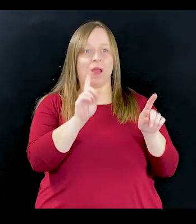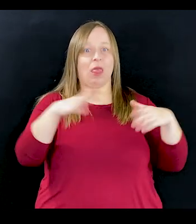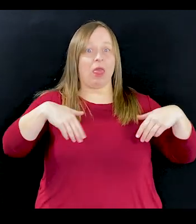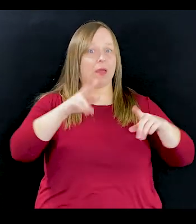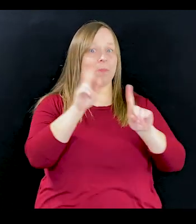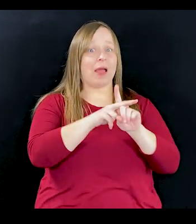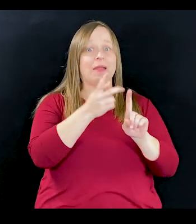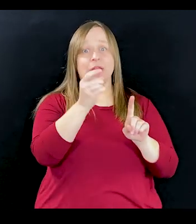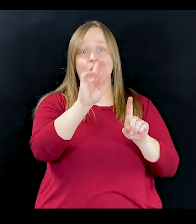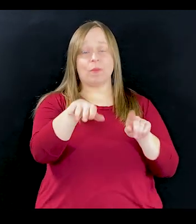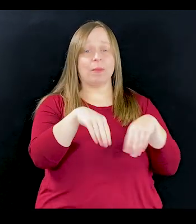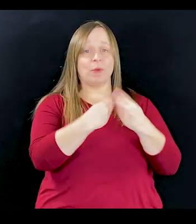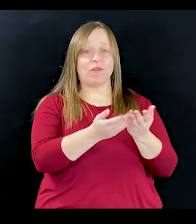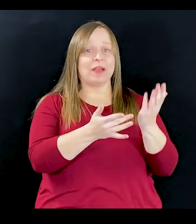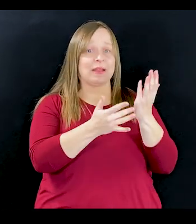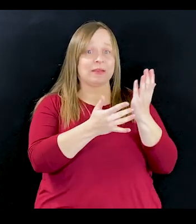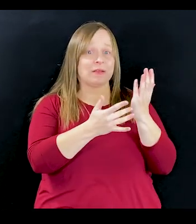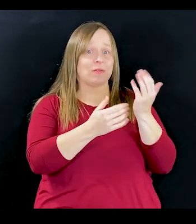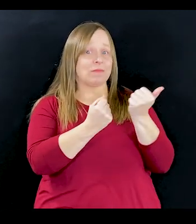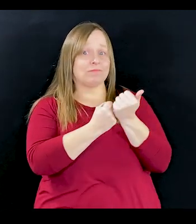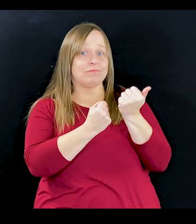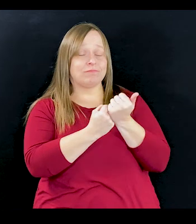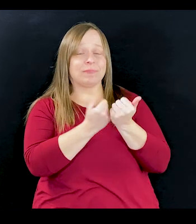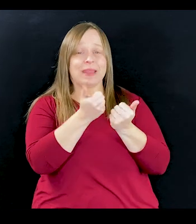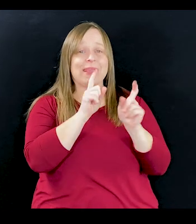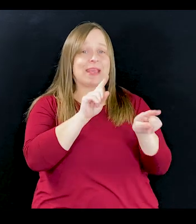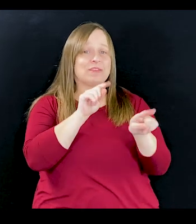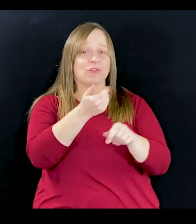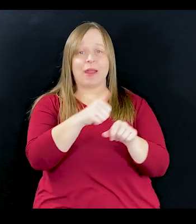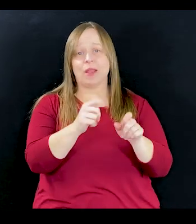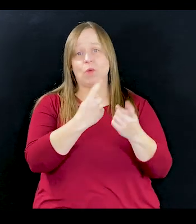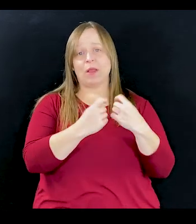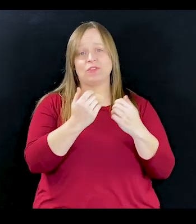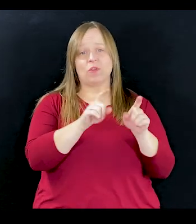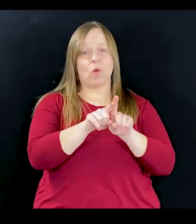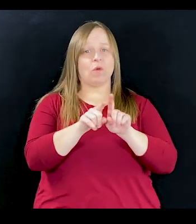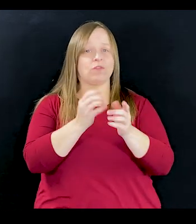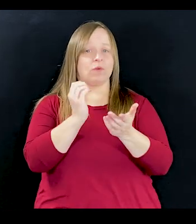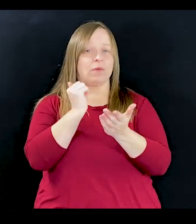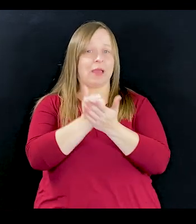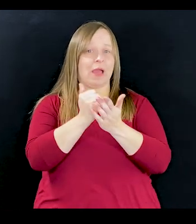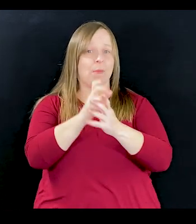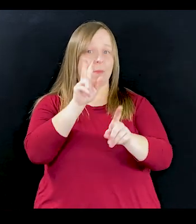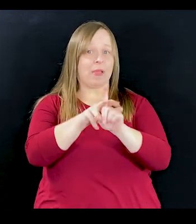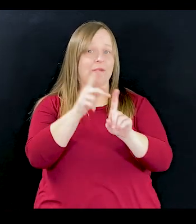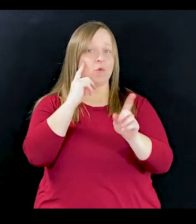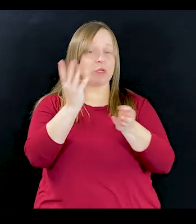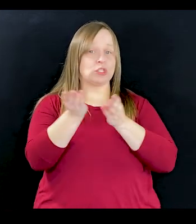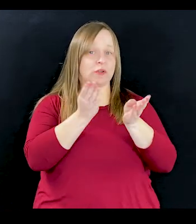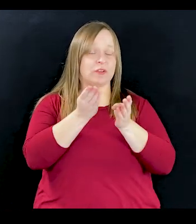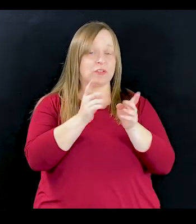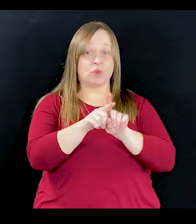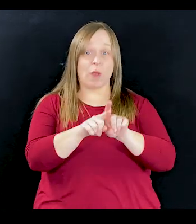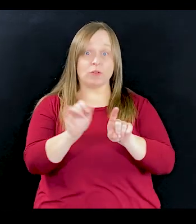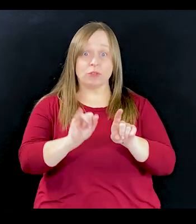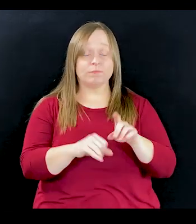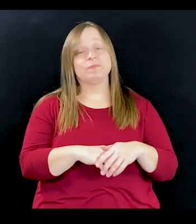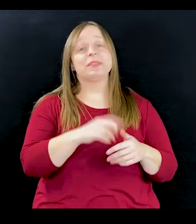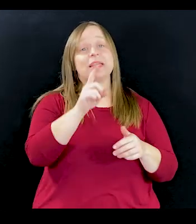applied, DRNY can provide technical assistance to answer those questions and also assist the client in applying for services as well.